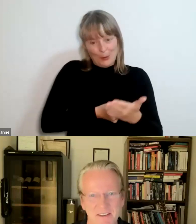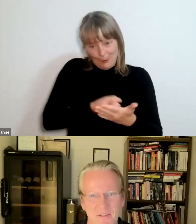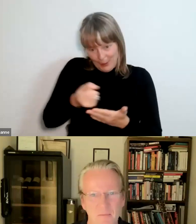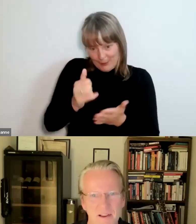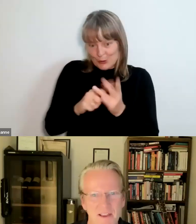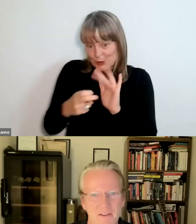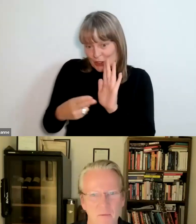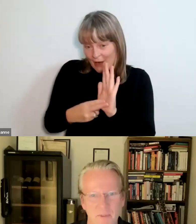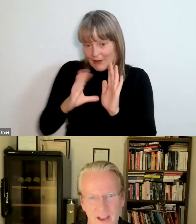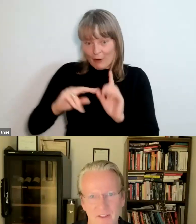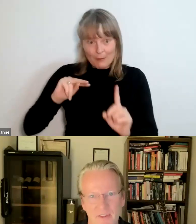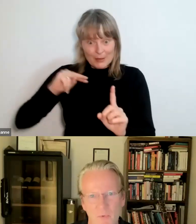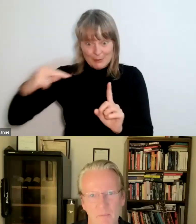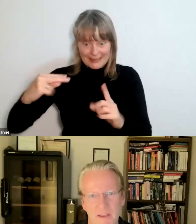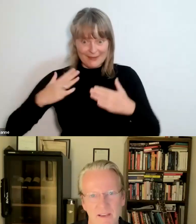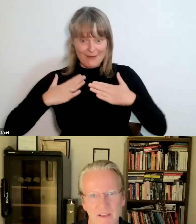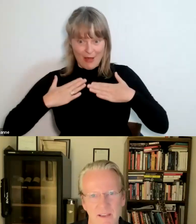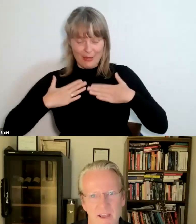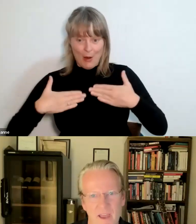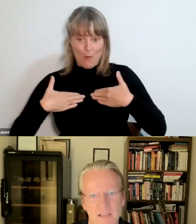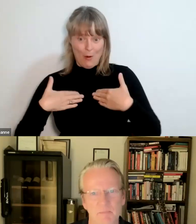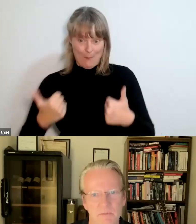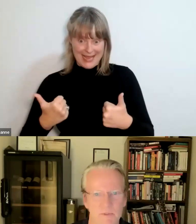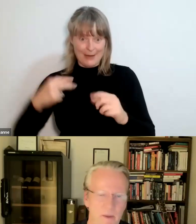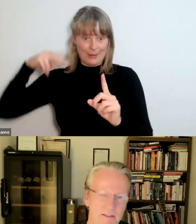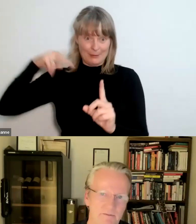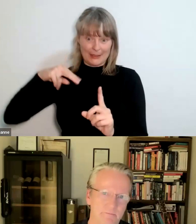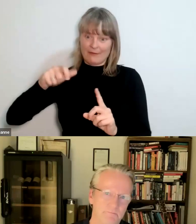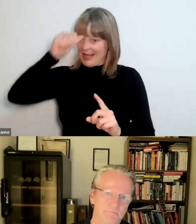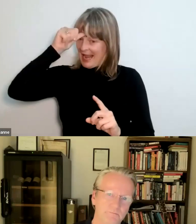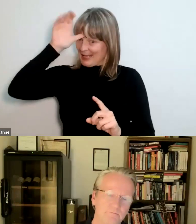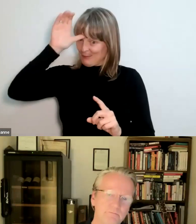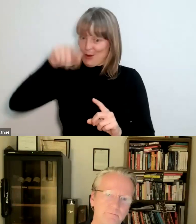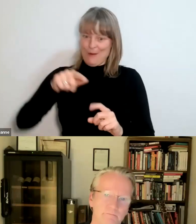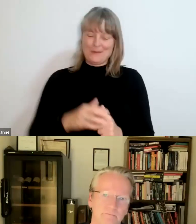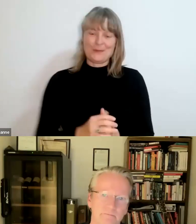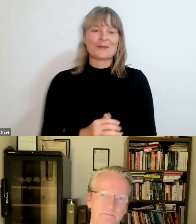. And this is probably a good way to throw the ball to Sharon now to